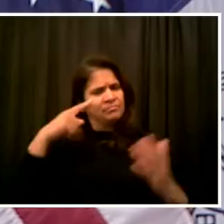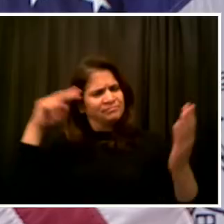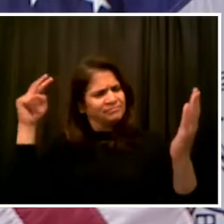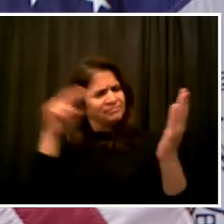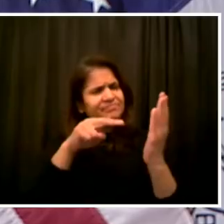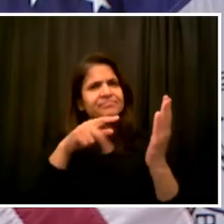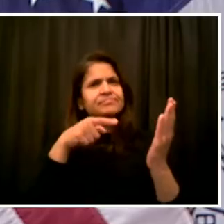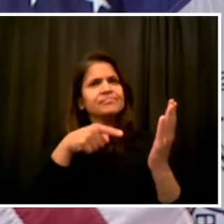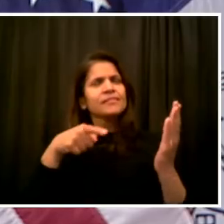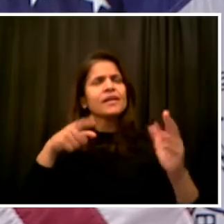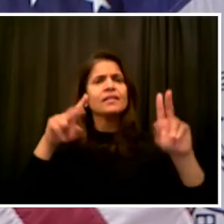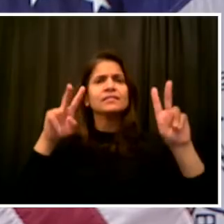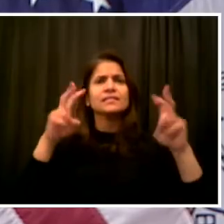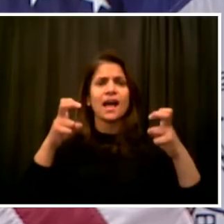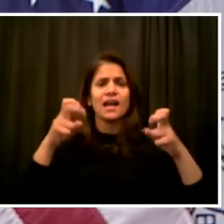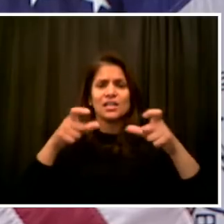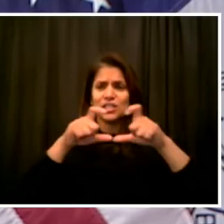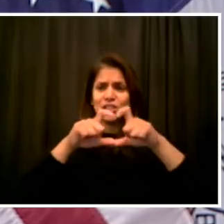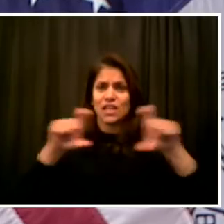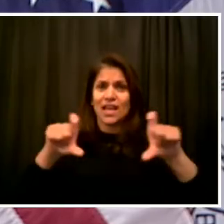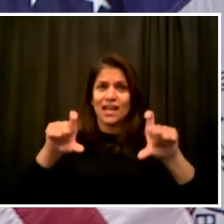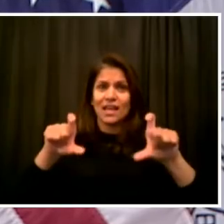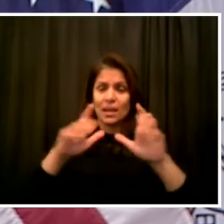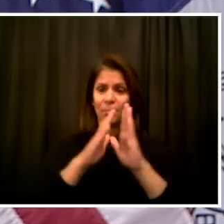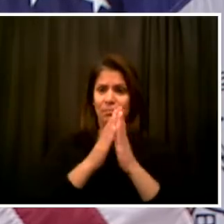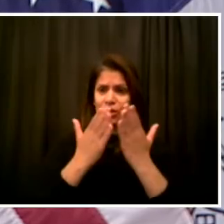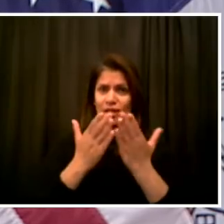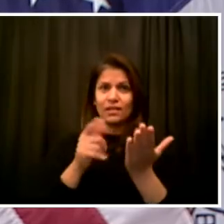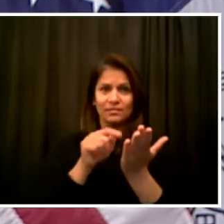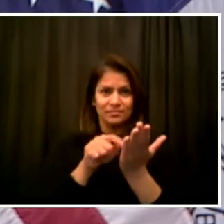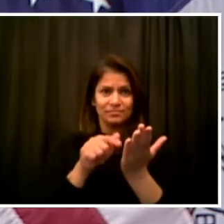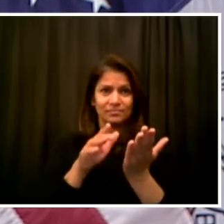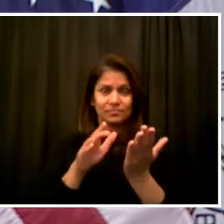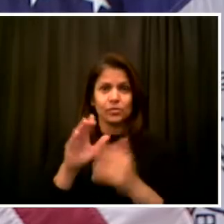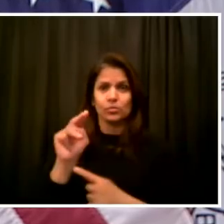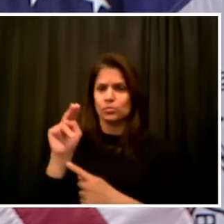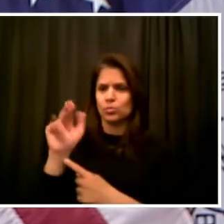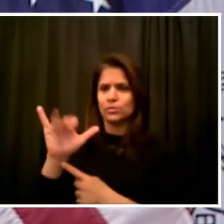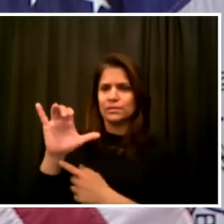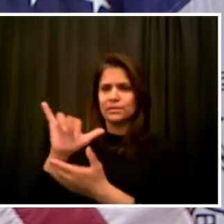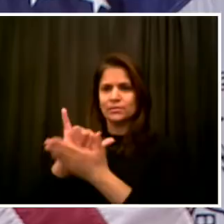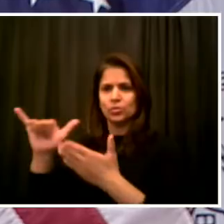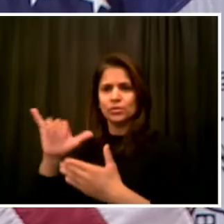MAYOR. CRANES LOOKED AT CHECKBOOK NEW YORK CITY DATA DAN UFONDTH A T THE BIGGEST ORDER